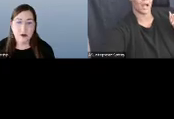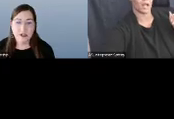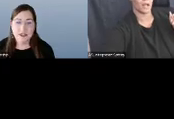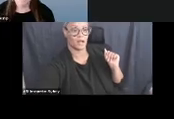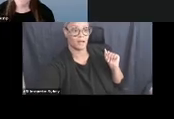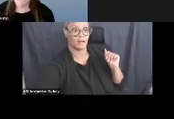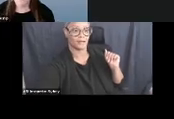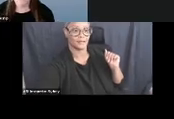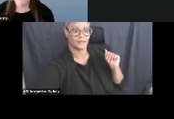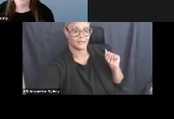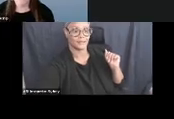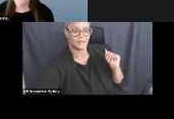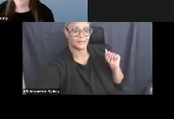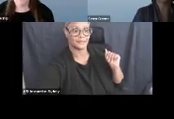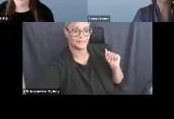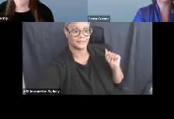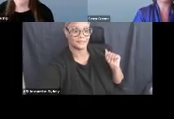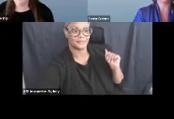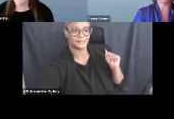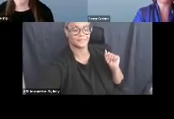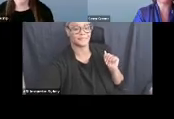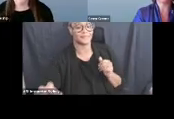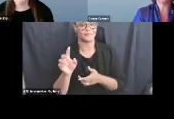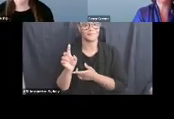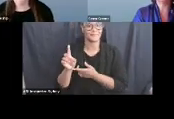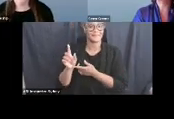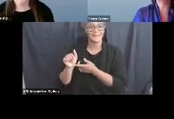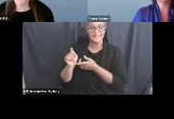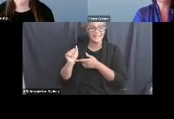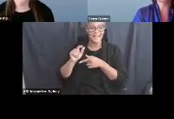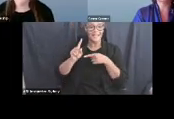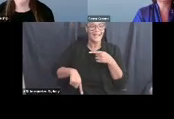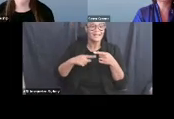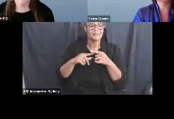how resources are allocated, and what conditions you're creating for black students and their